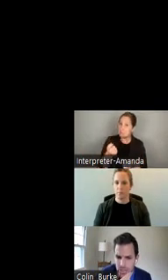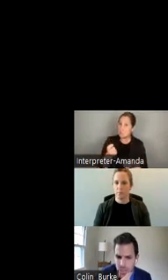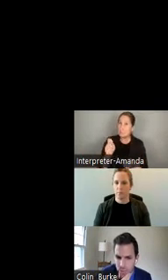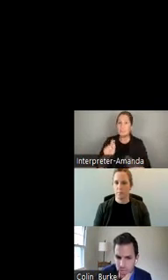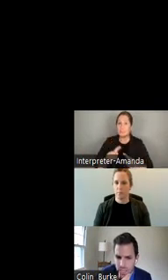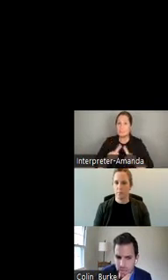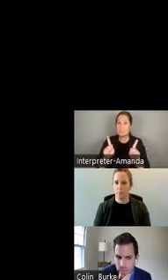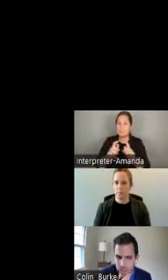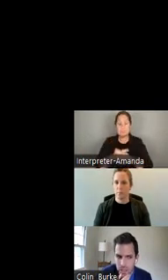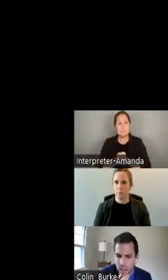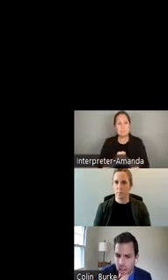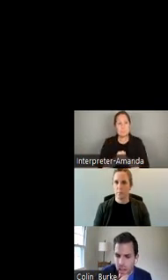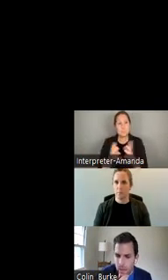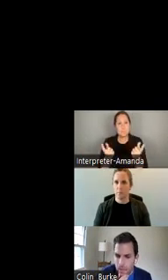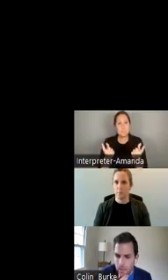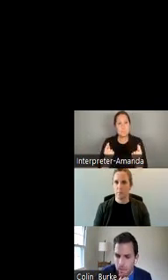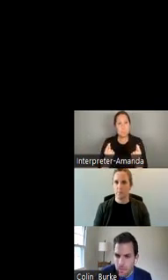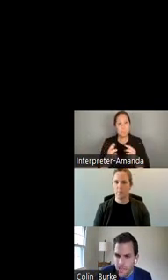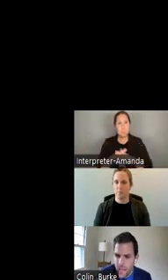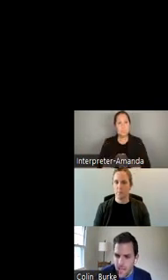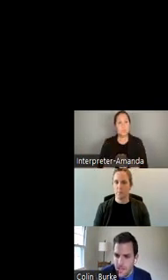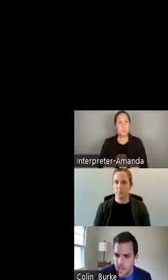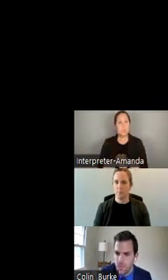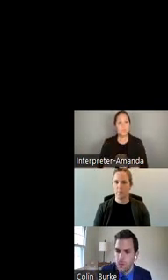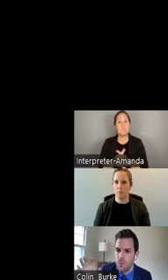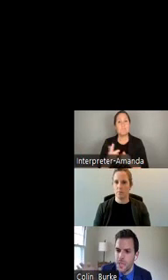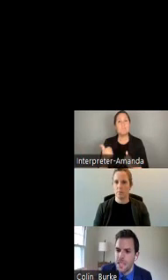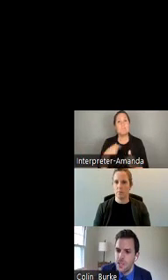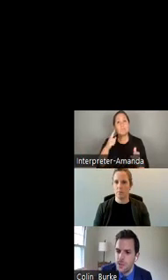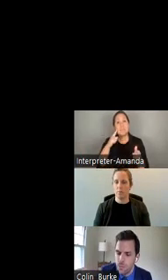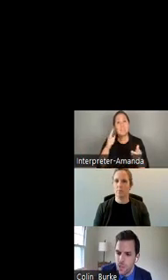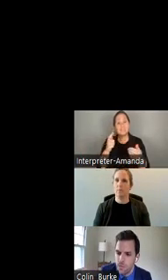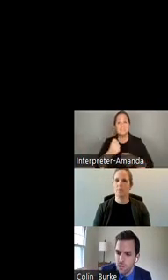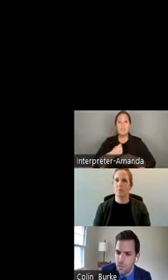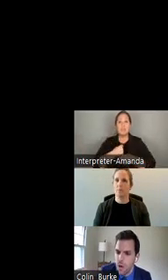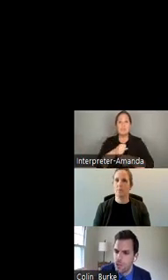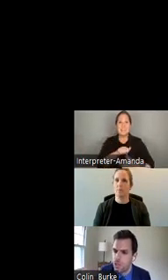um so we've um designed a study where we're meeting youth at Bridge Over Troubled Waters